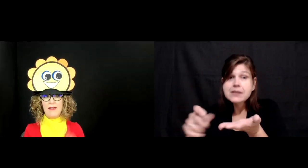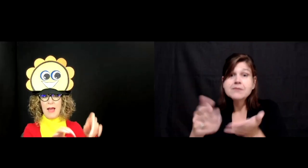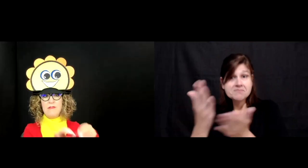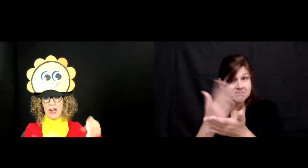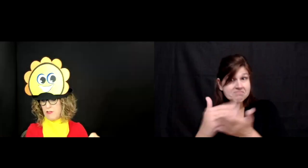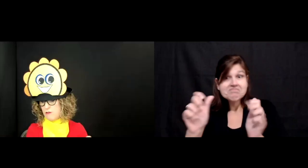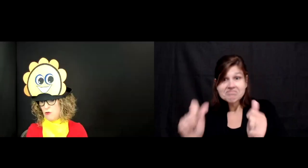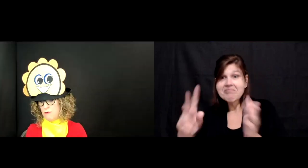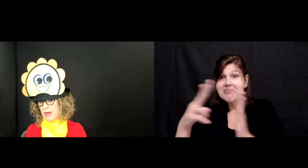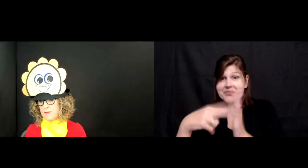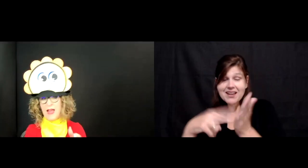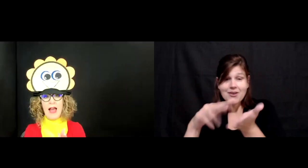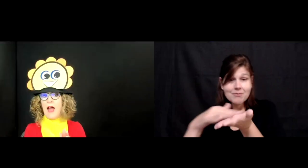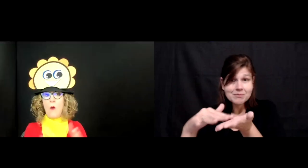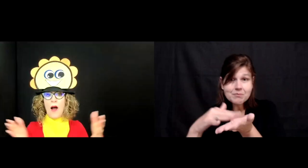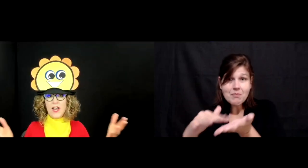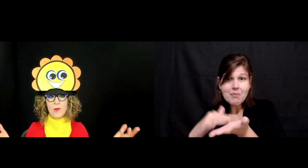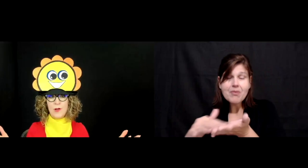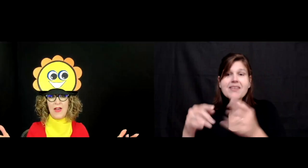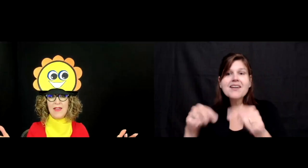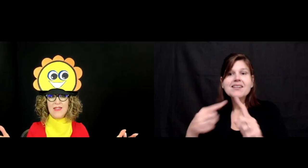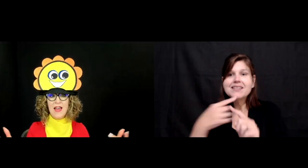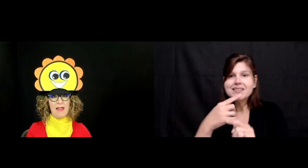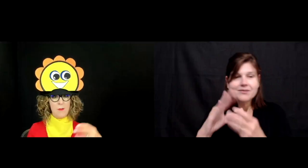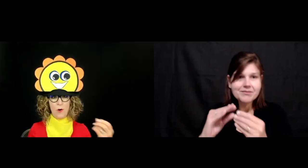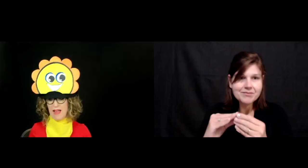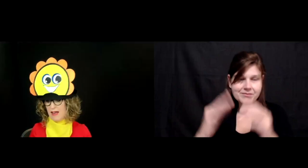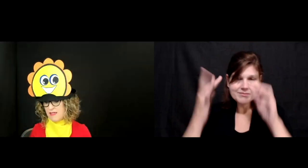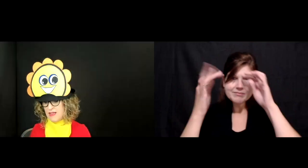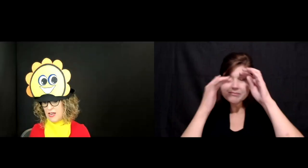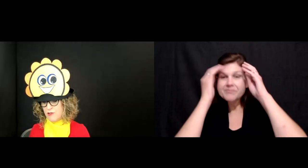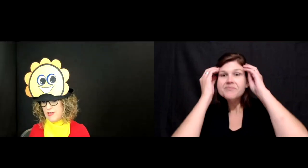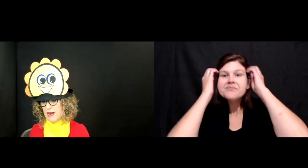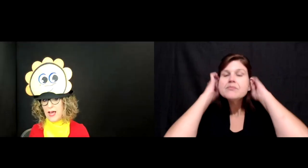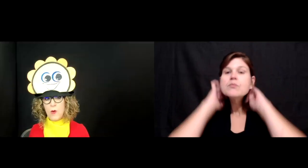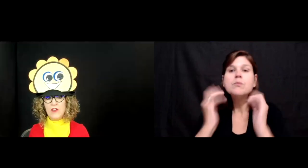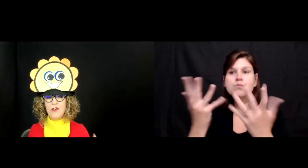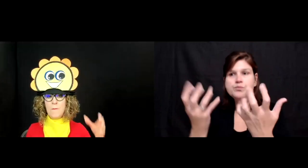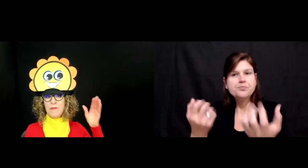as I'm telling the story. Why do we do that? It supports access to literacy and language.